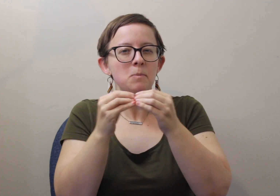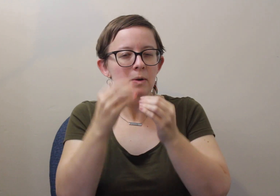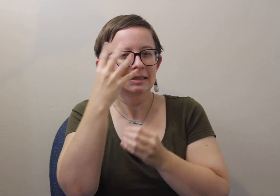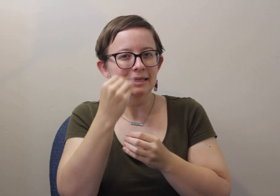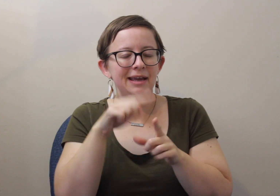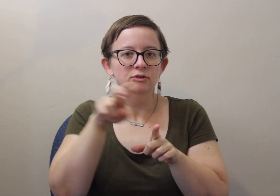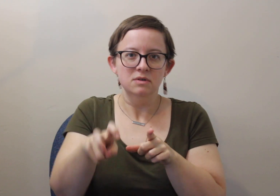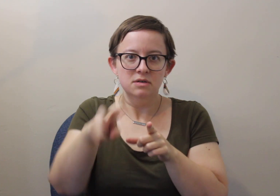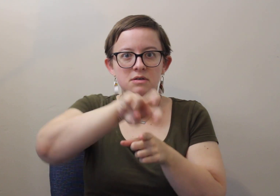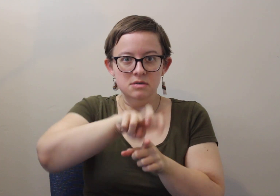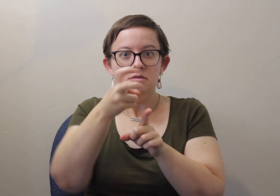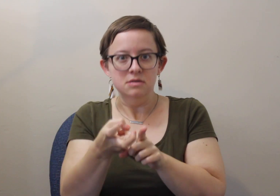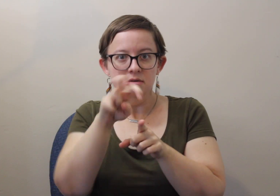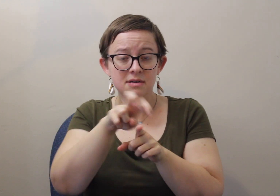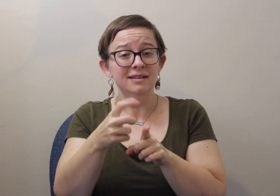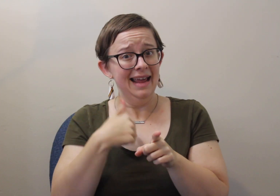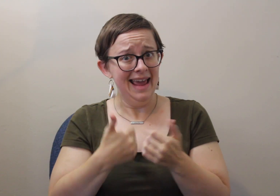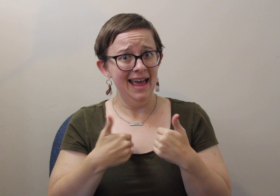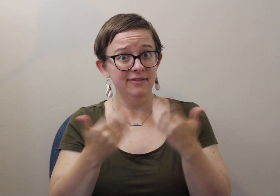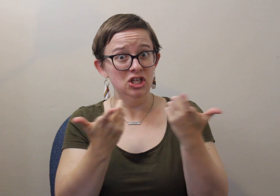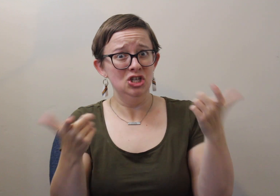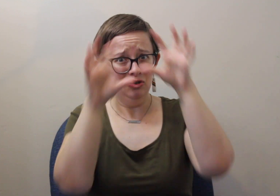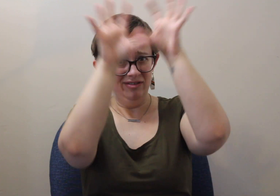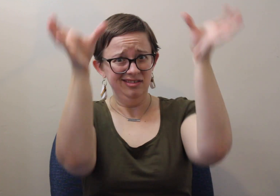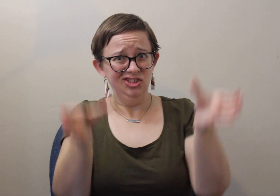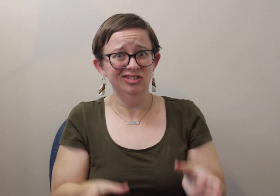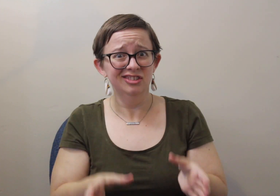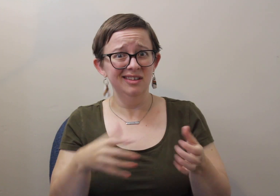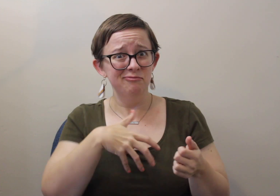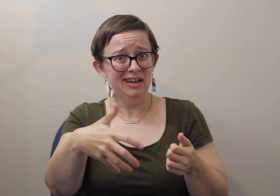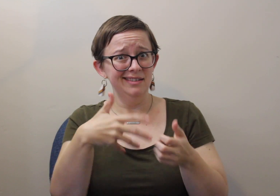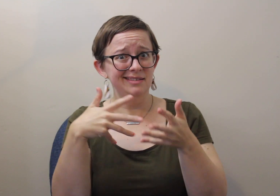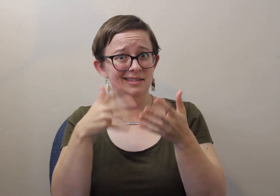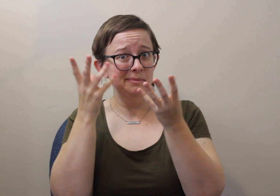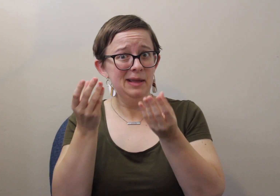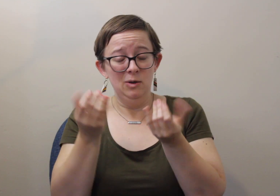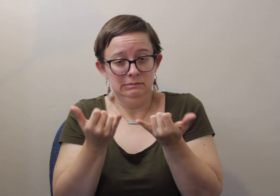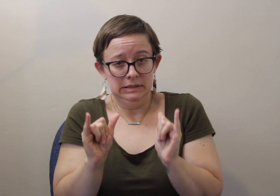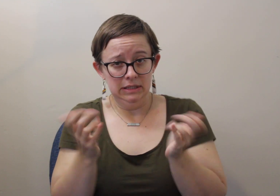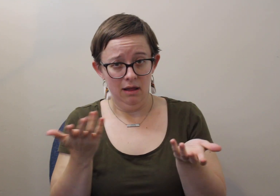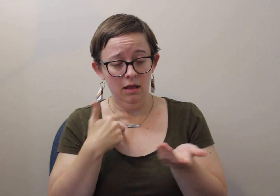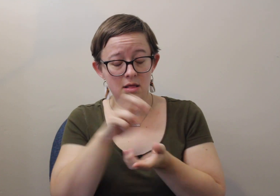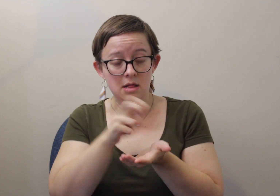are kind of hurting a little bit more when I'm sleeping. I tend to flip back and forth quite a bit. I have one of those huge U-shaped pregnancy pillows and still